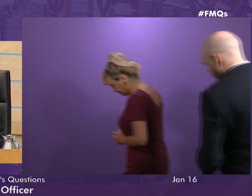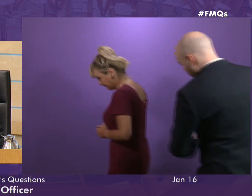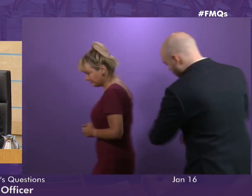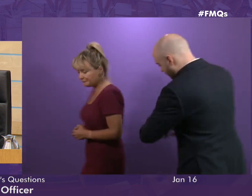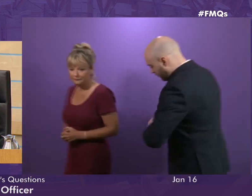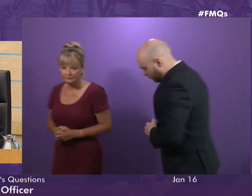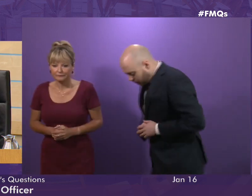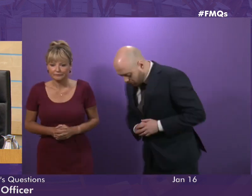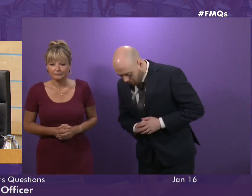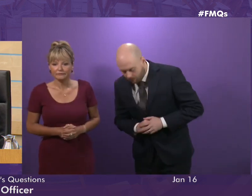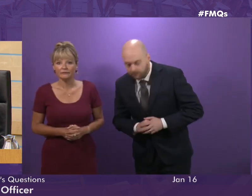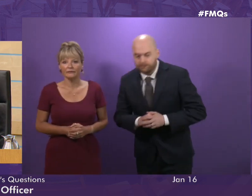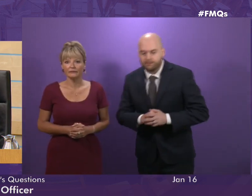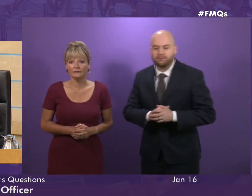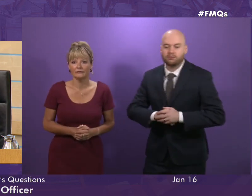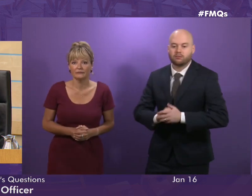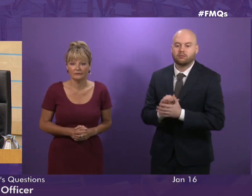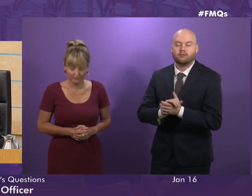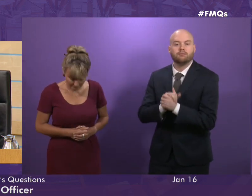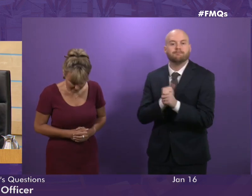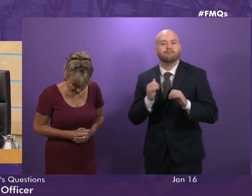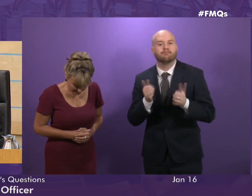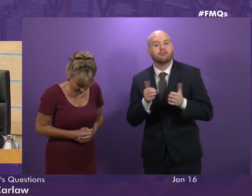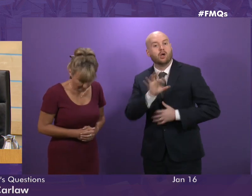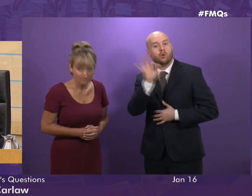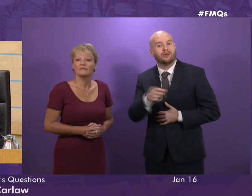We turn to First Minister’s question time. Question 1 comes from Jackson Carlaw.